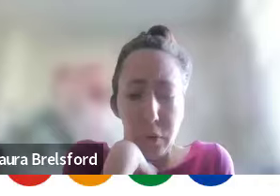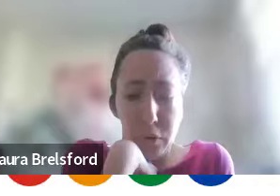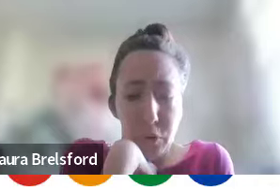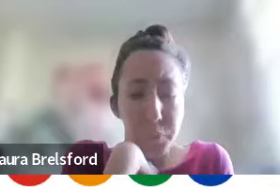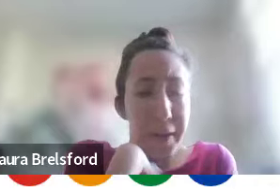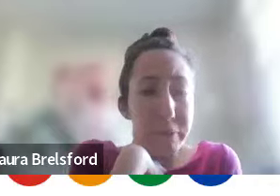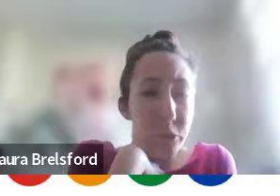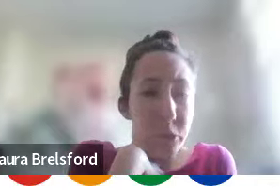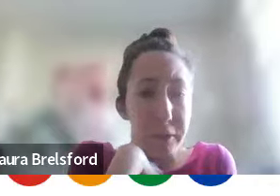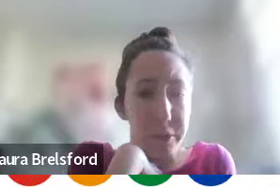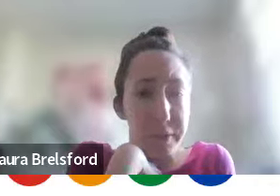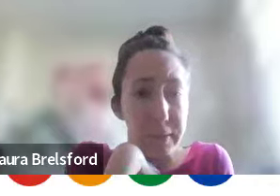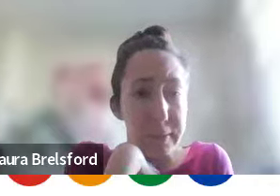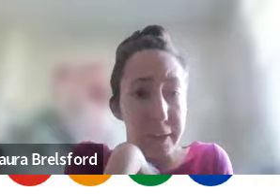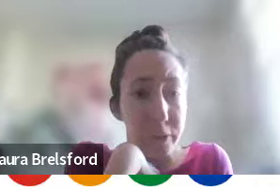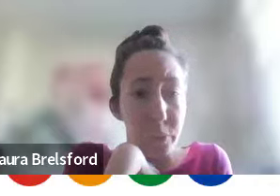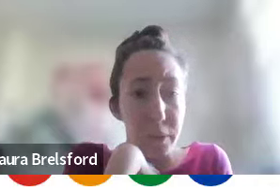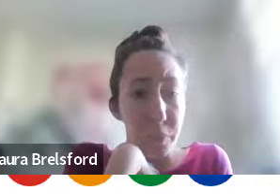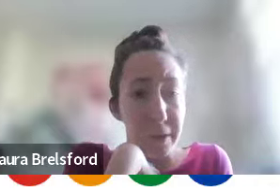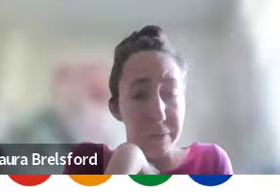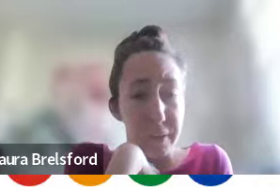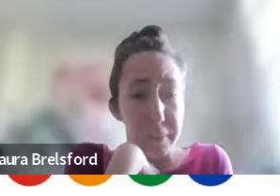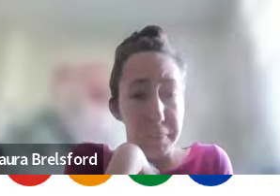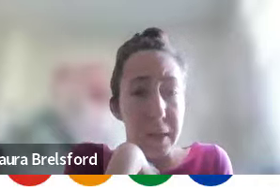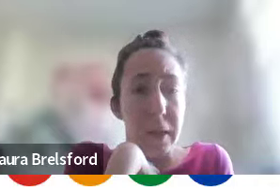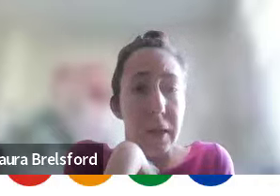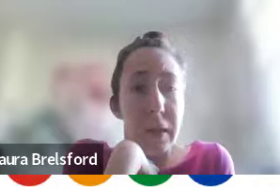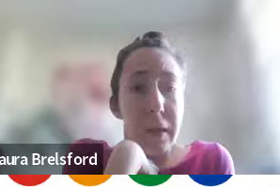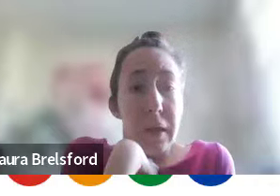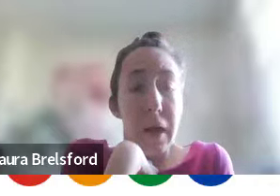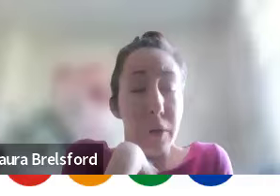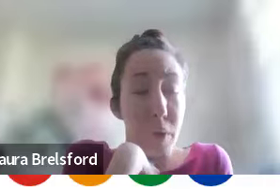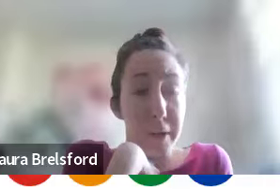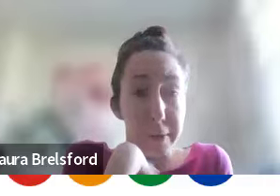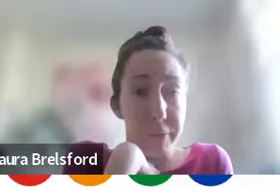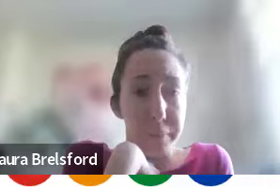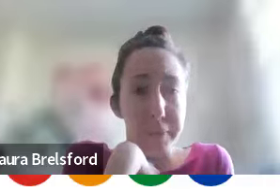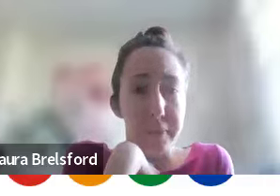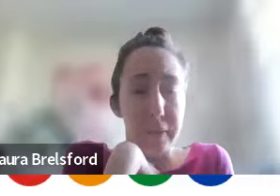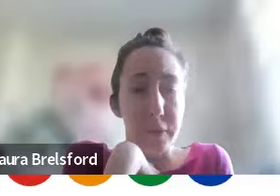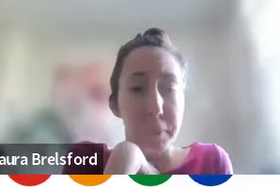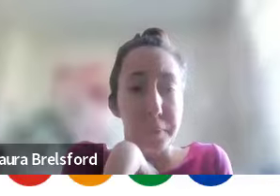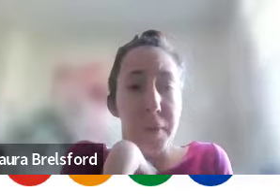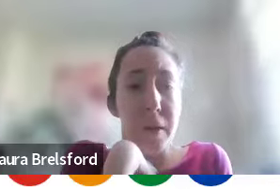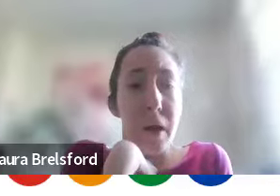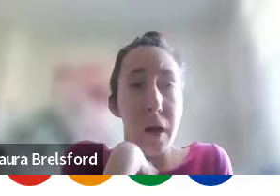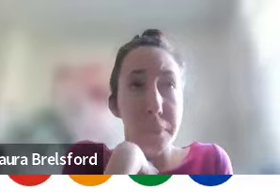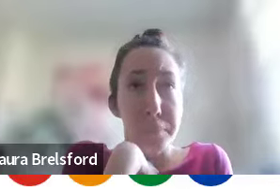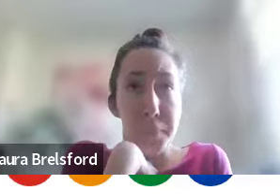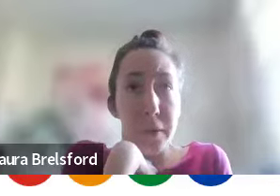THE EXAMPLE YOU SHARE ABOUT TUFTS IS A REALLY IMPORTANT ONE. THAT IS ONE STATION WHERE WE HAVE TWO ENTRANCES AND ONLY ONE OF